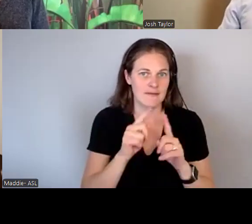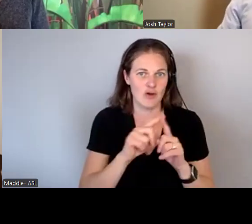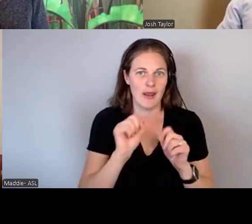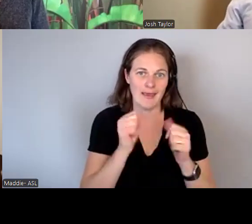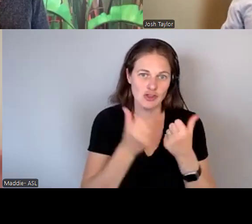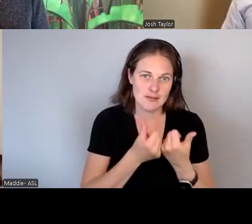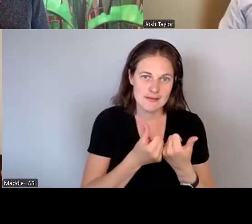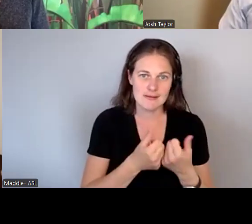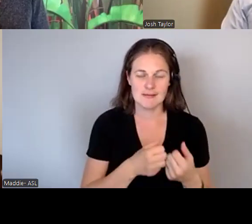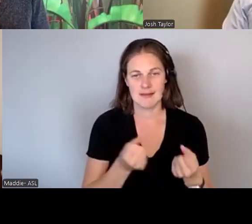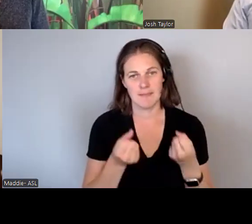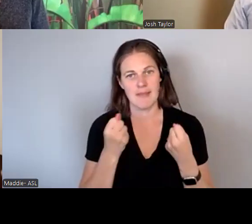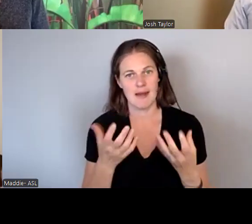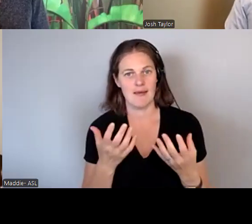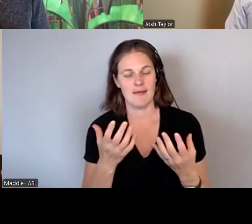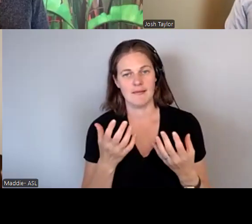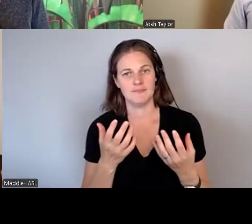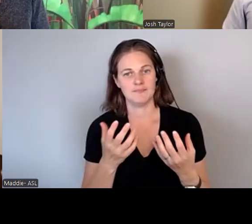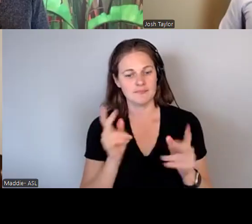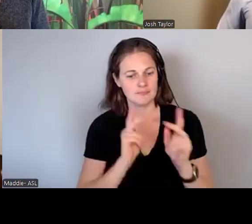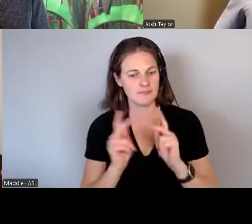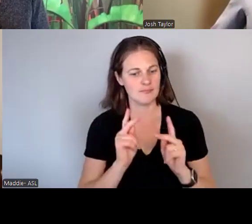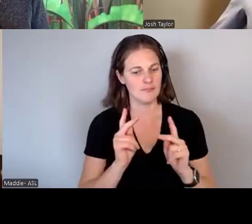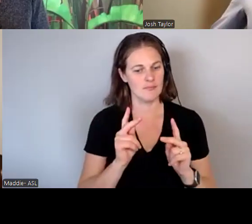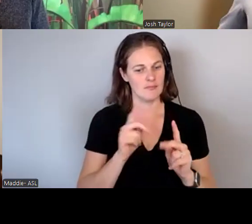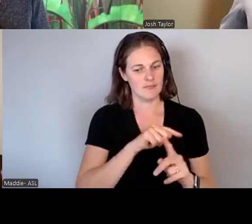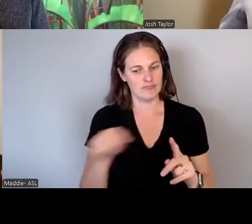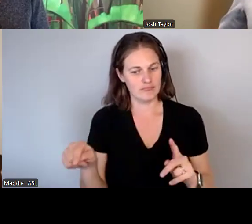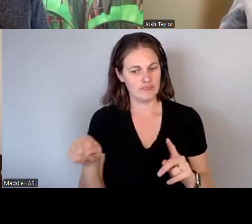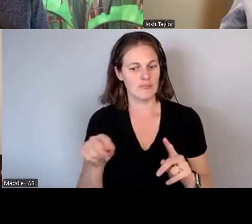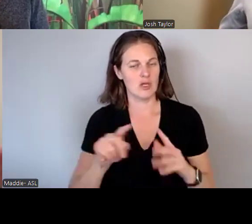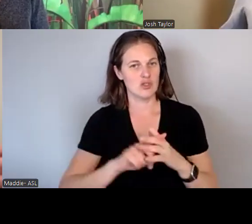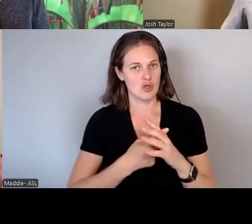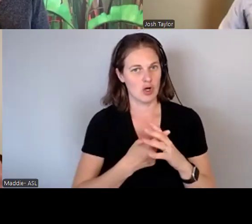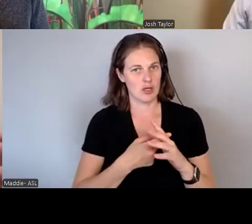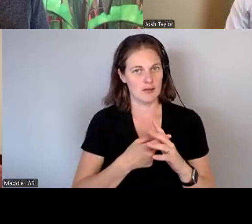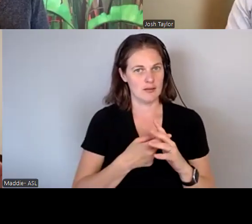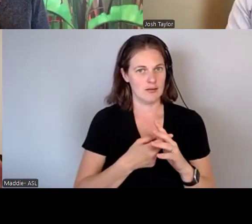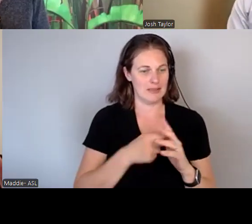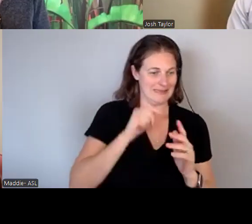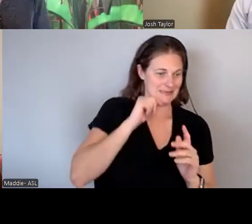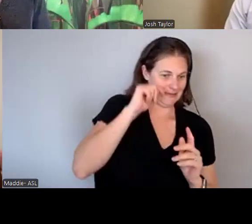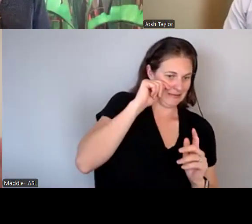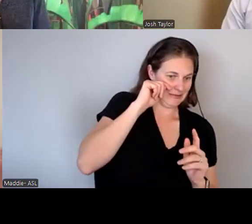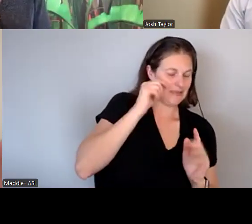many of those people who started in their teens working as access ambassadors